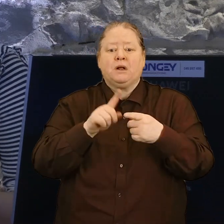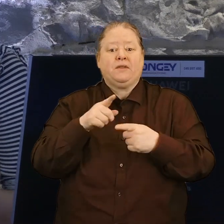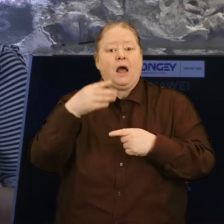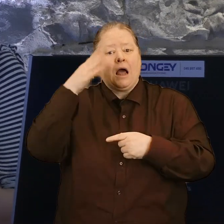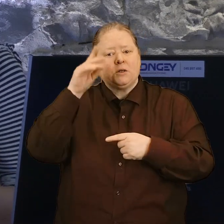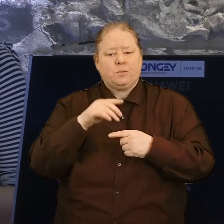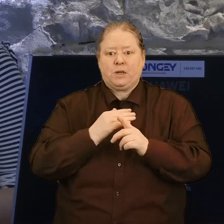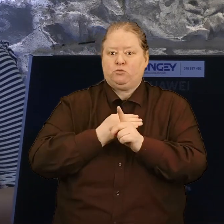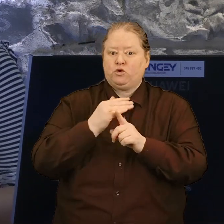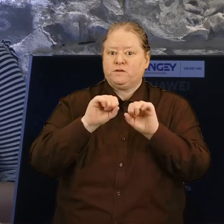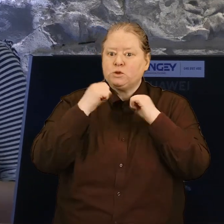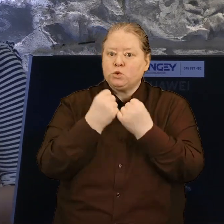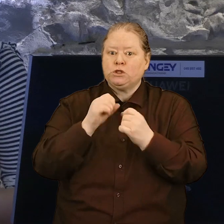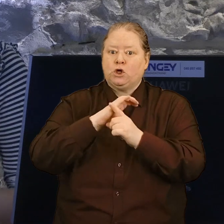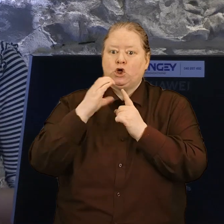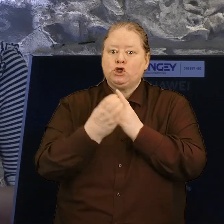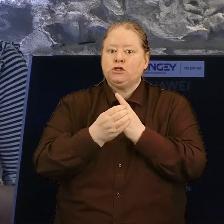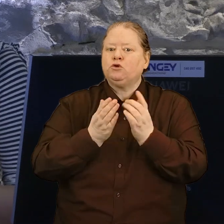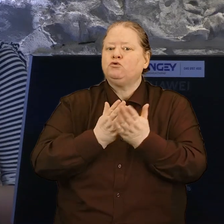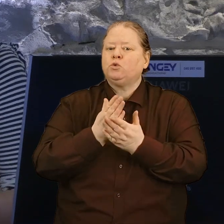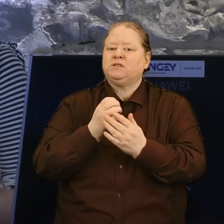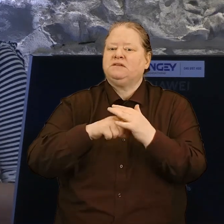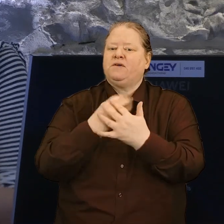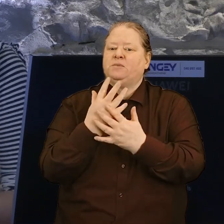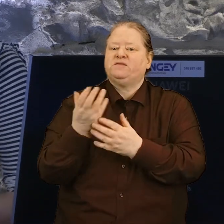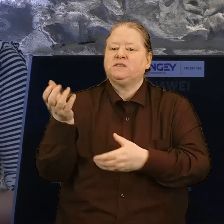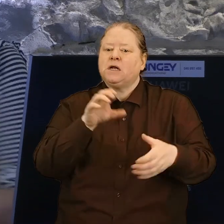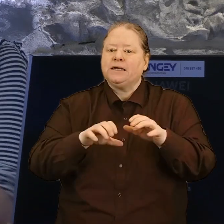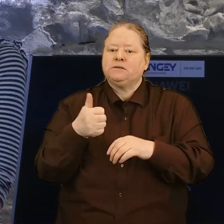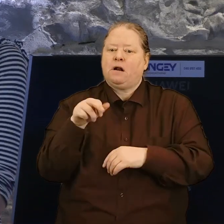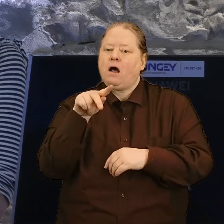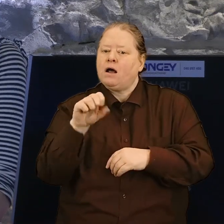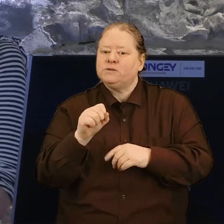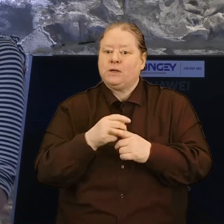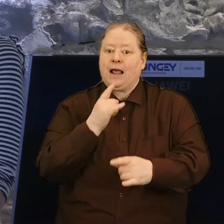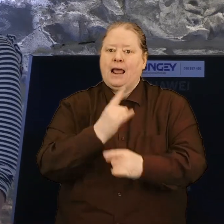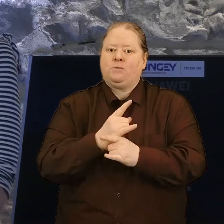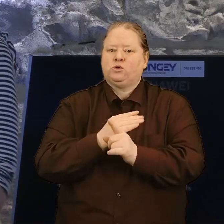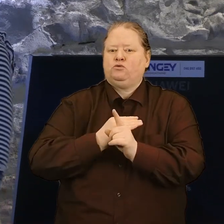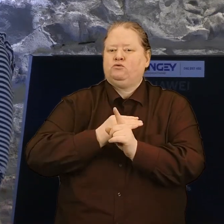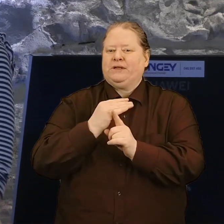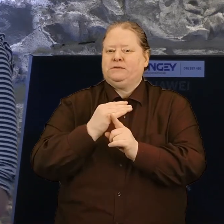be improved socially and culturally through the developments of science and arts which would help to raise the position of the country.